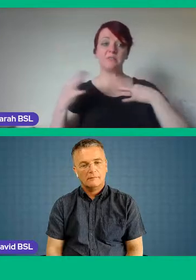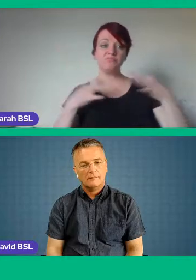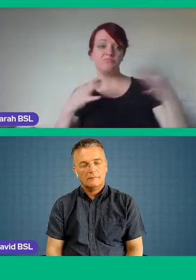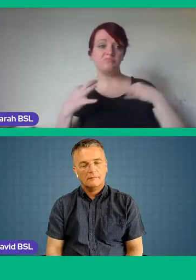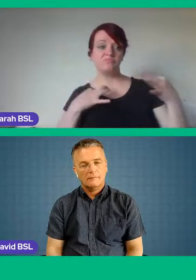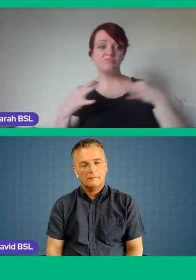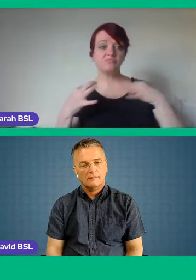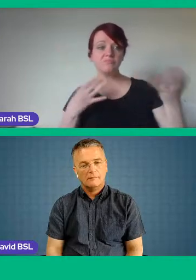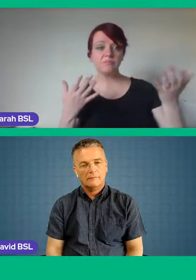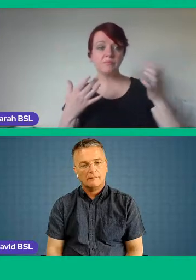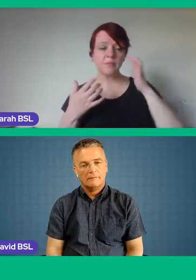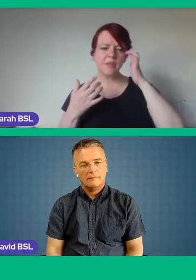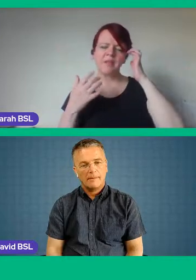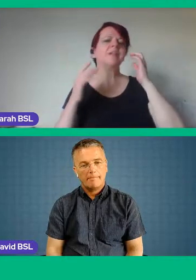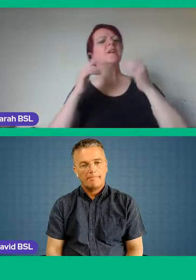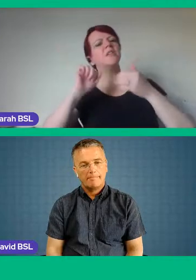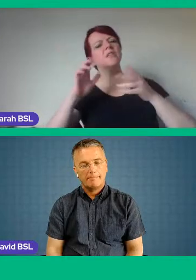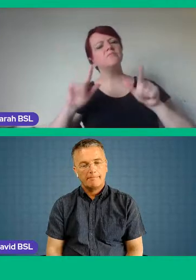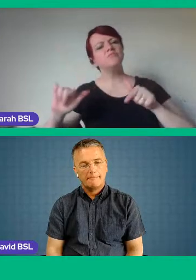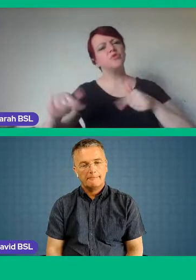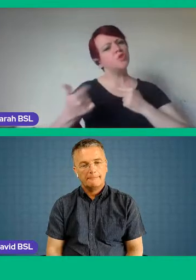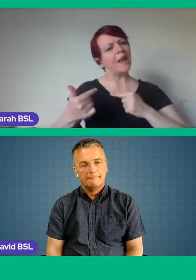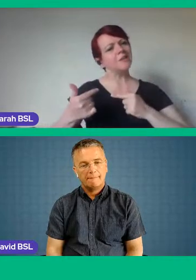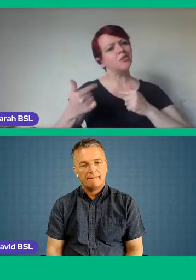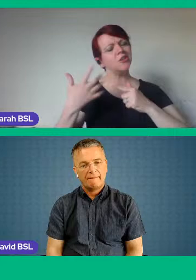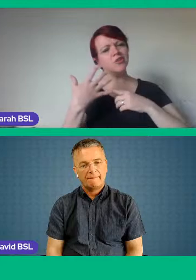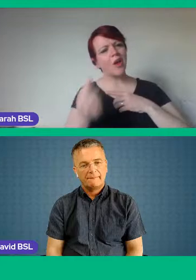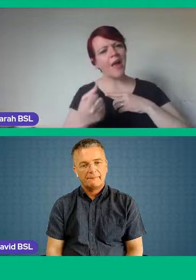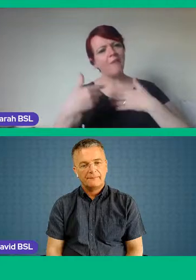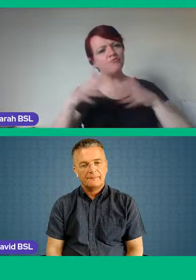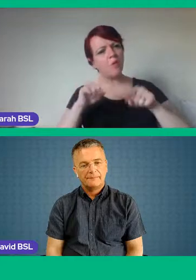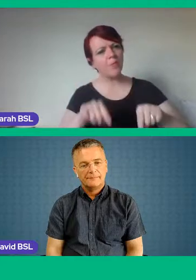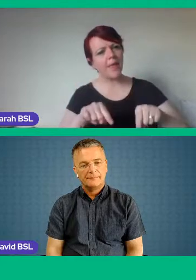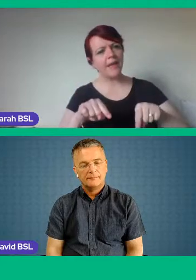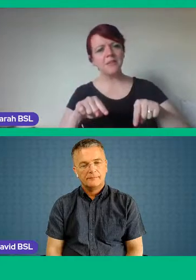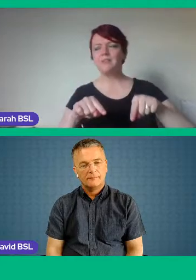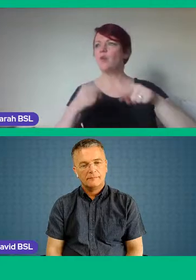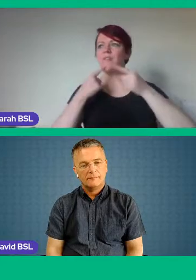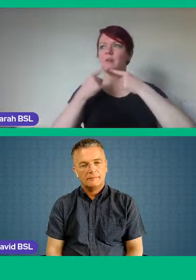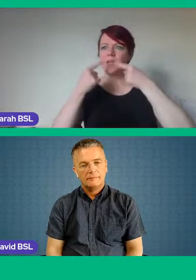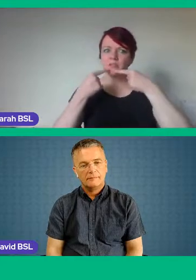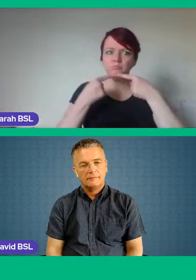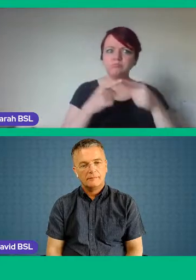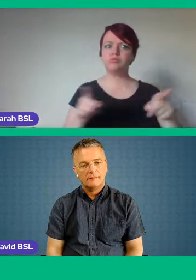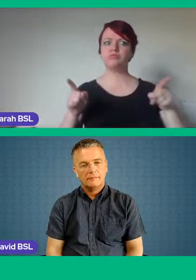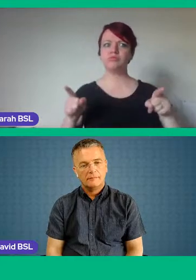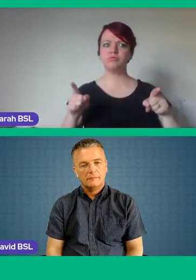And the challenges you have faced in people sharing their knowledge with you? Yes.